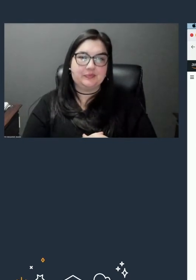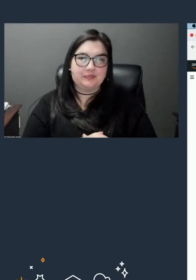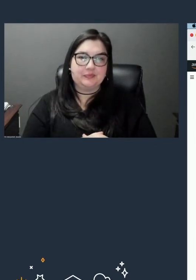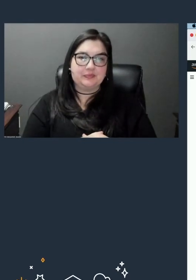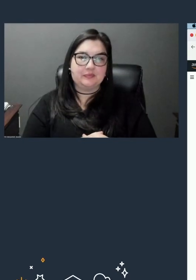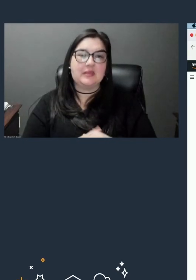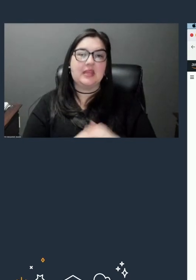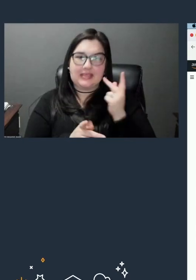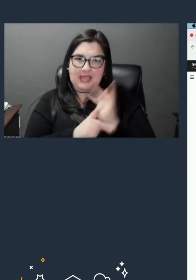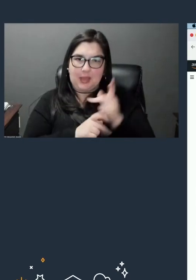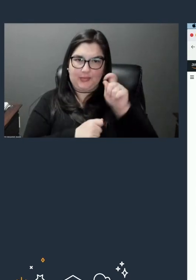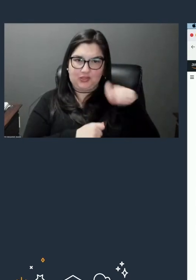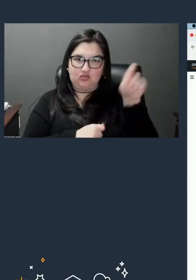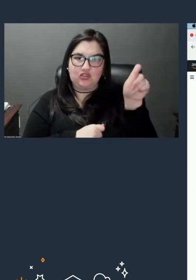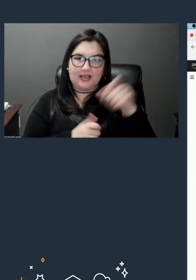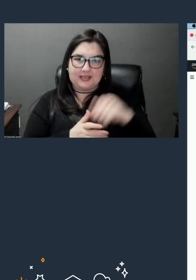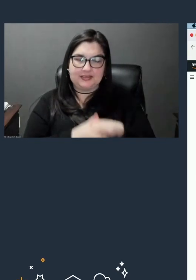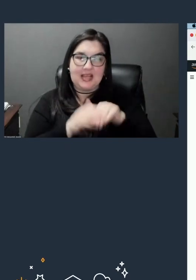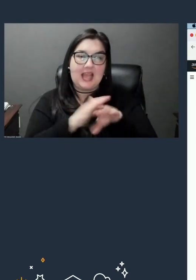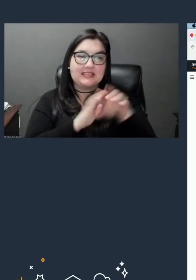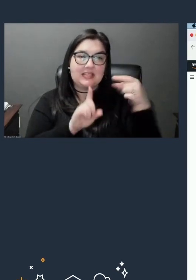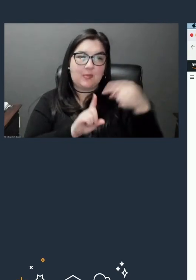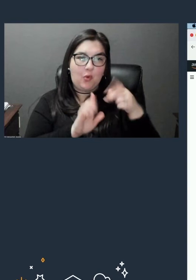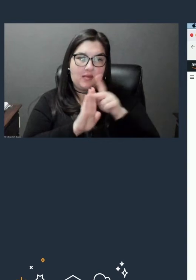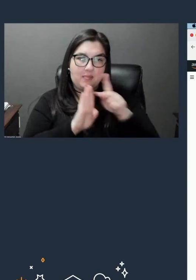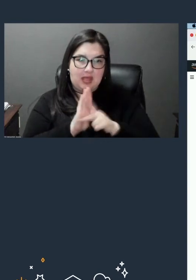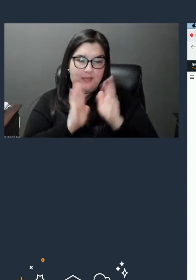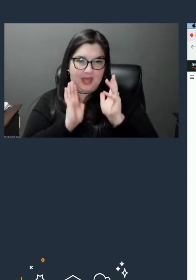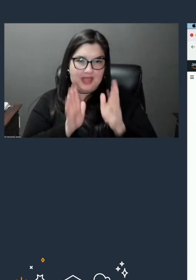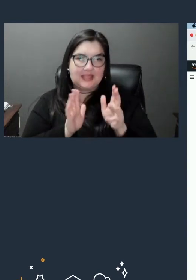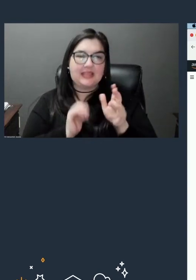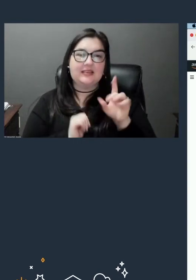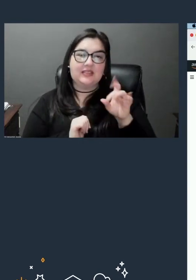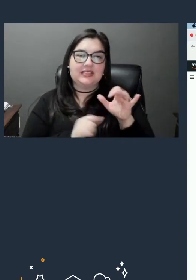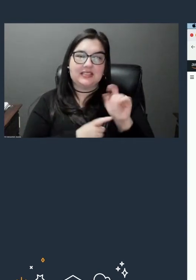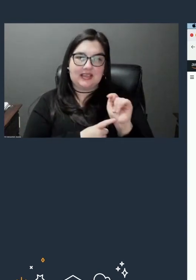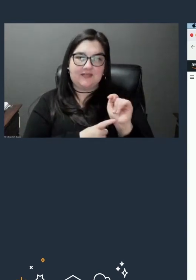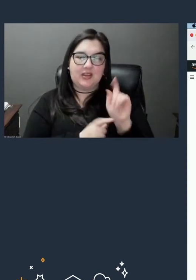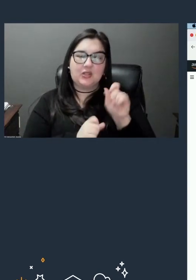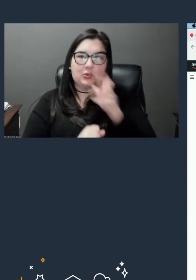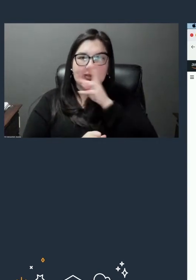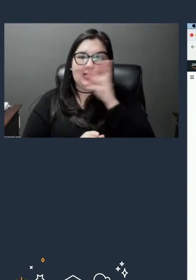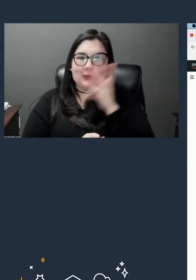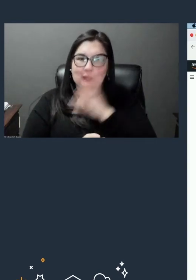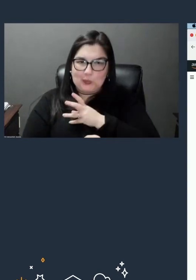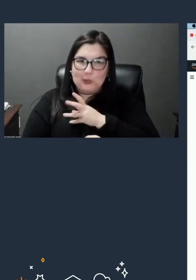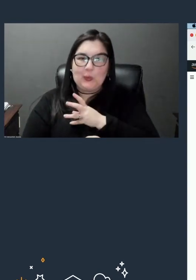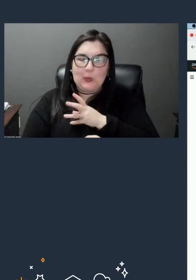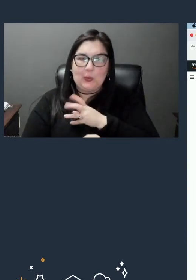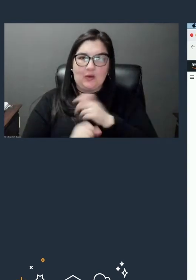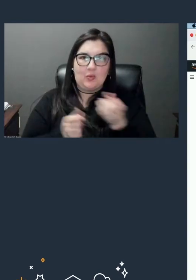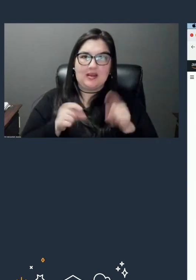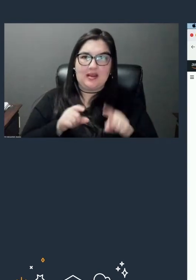Under access point policy, I'm going to leave it as default. You can ignore the error that happens on the right and say create access point.